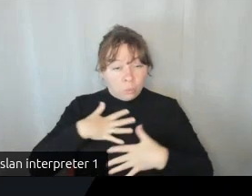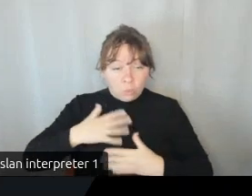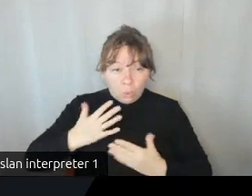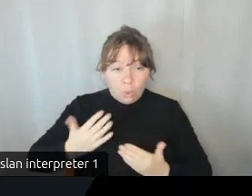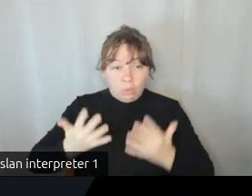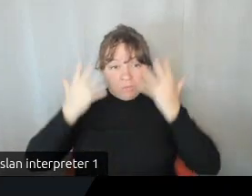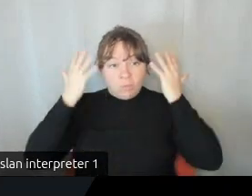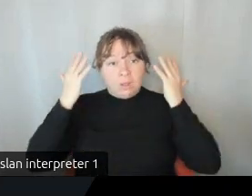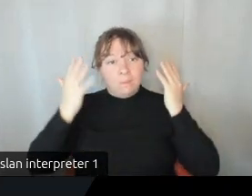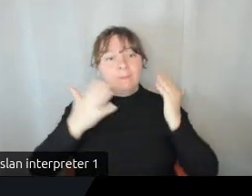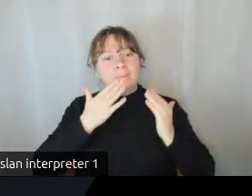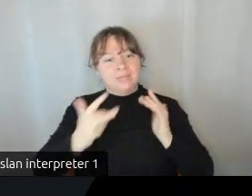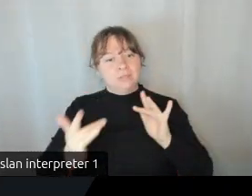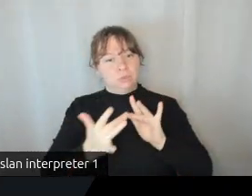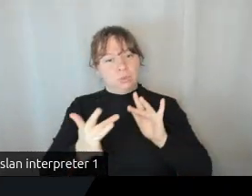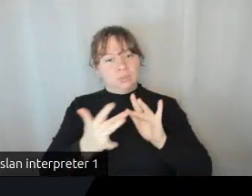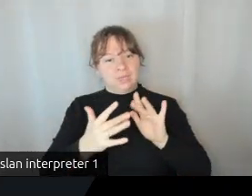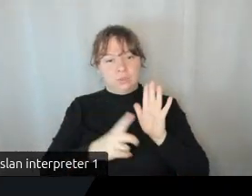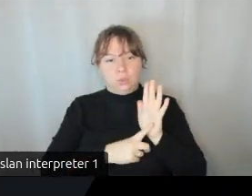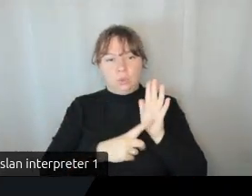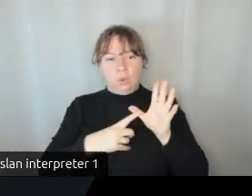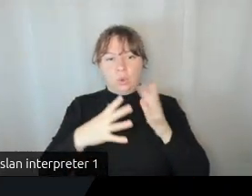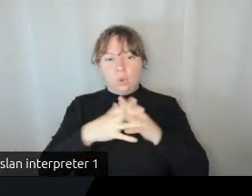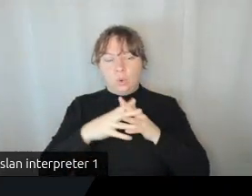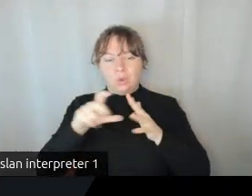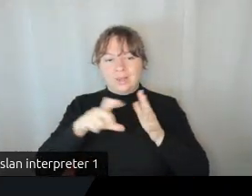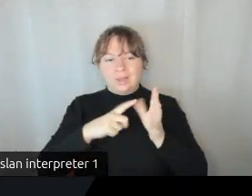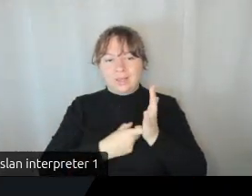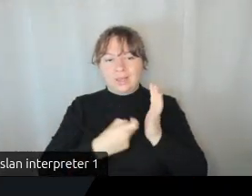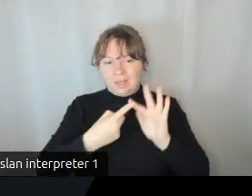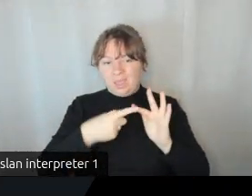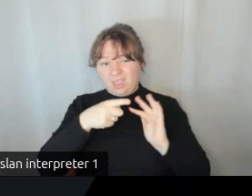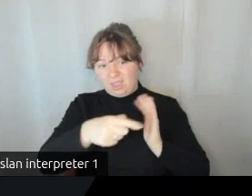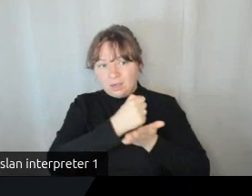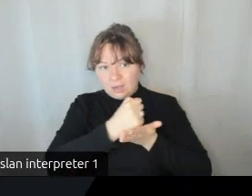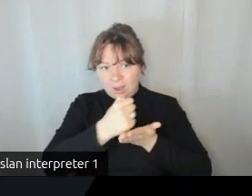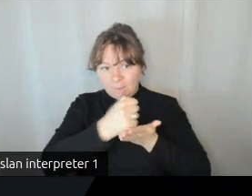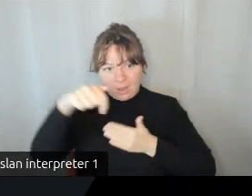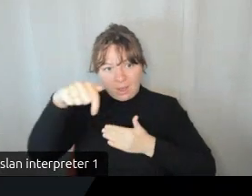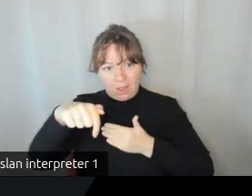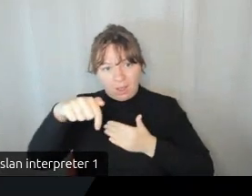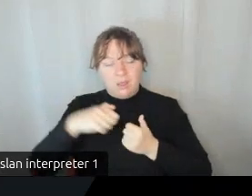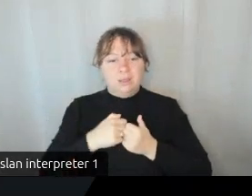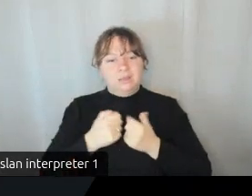please contact Law Care on 1800177740 and there are other supports available to you as well